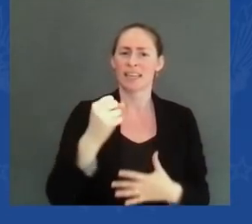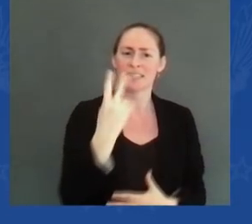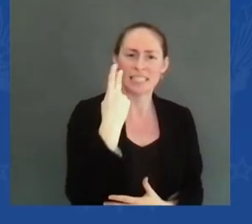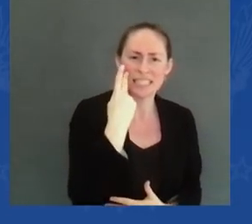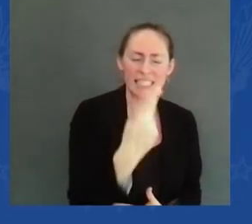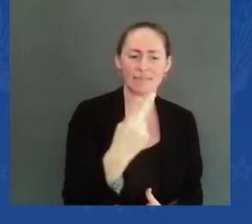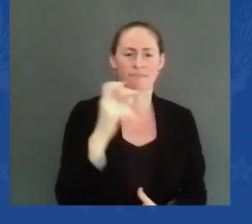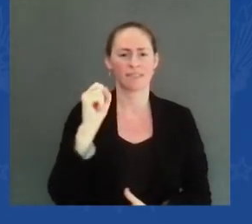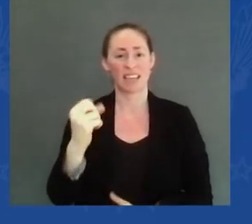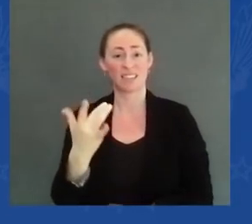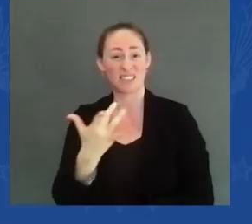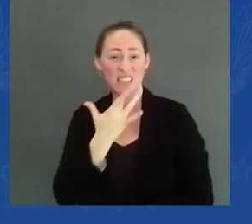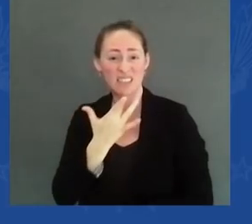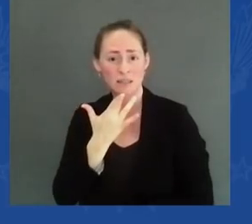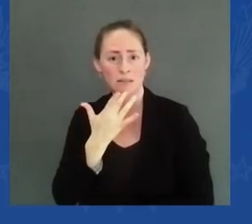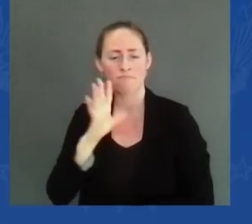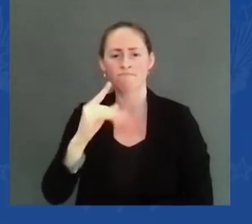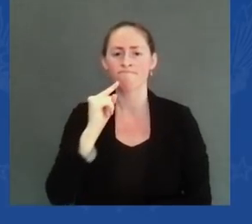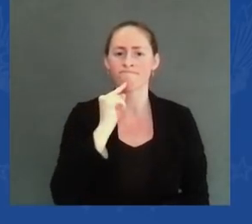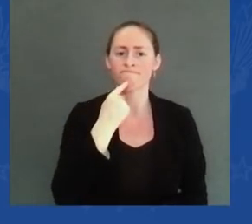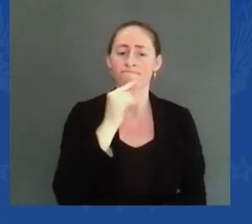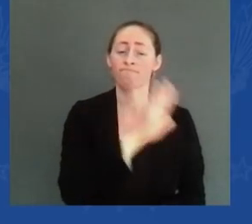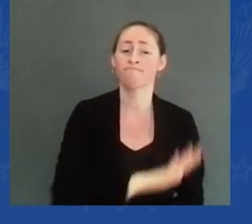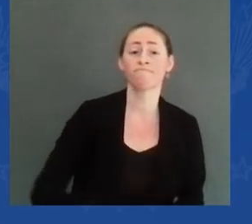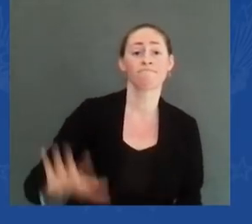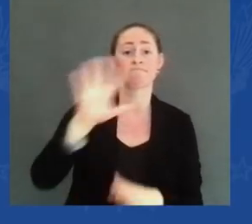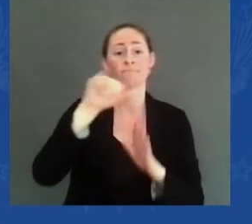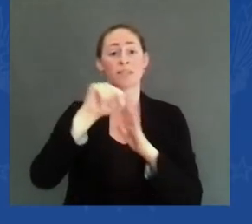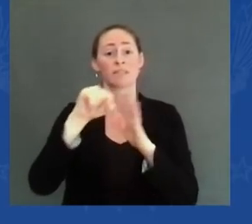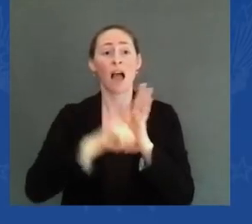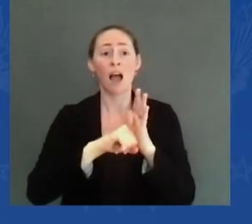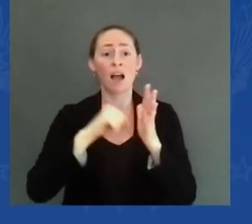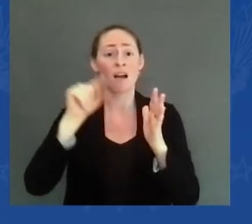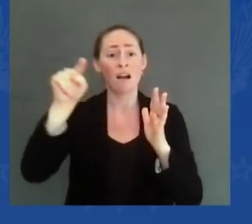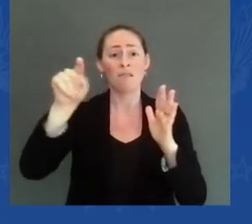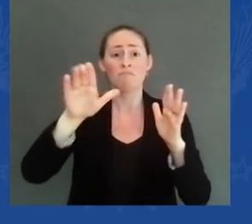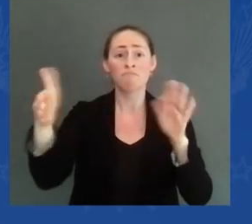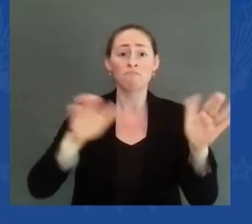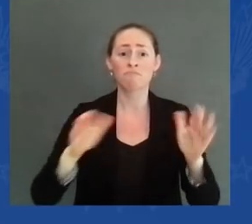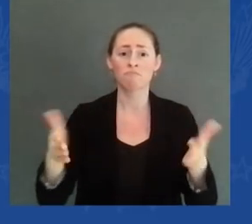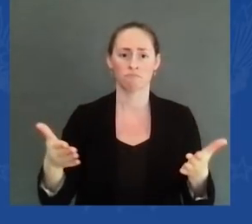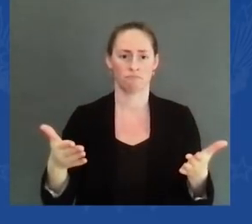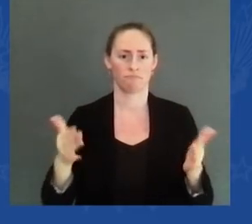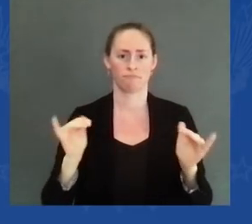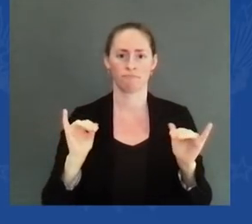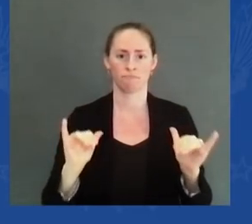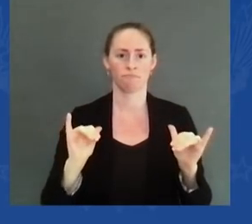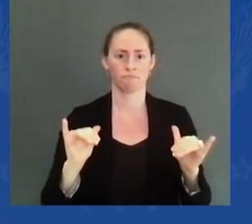Families living in shelters. Subway stations flooded. Decaying infrastructure pushed beyond the limits.